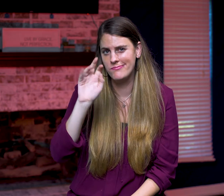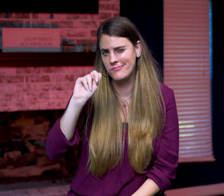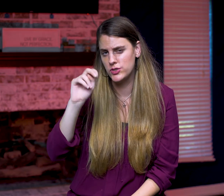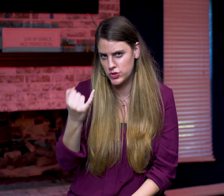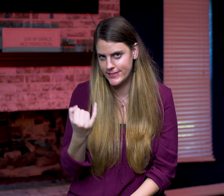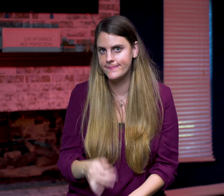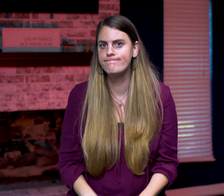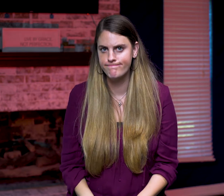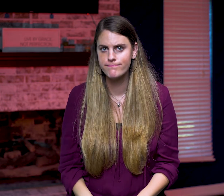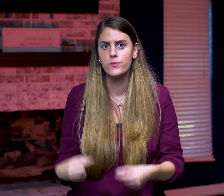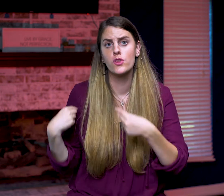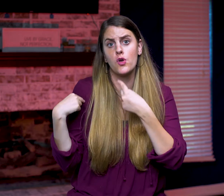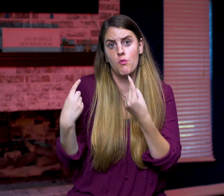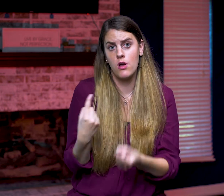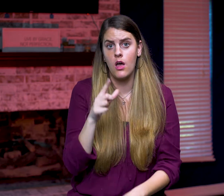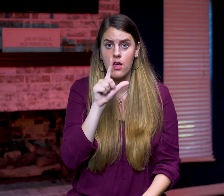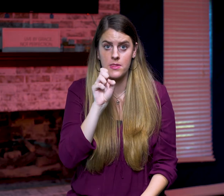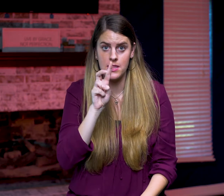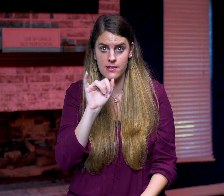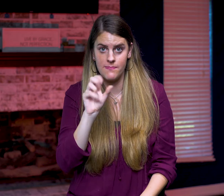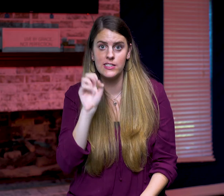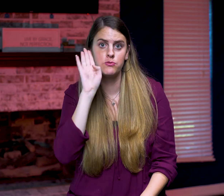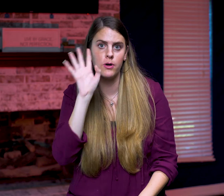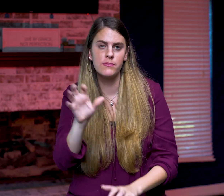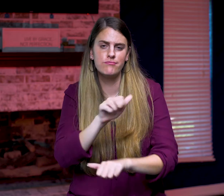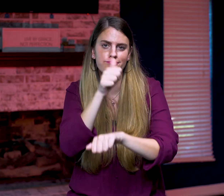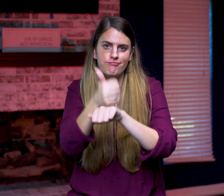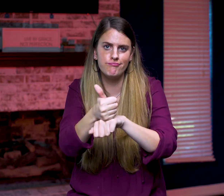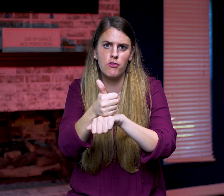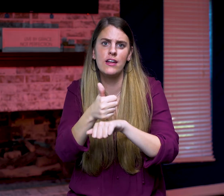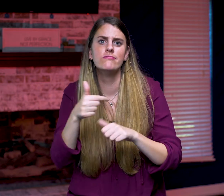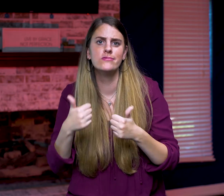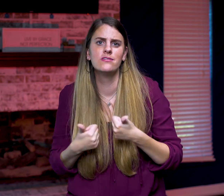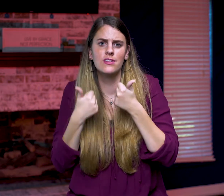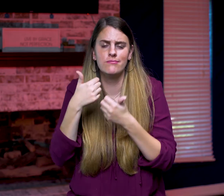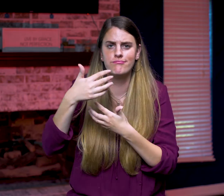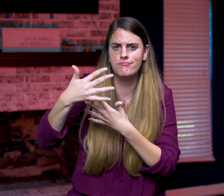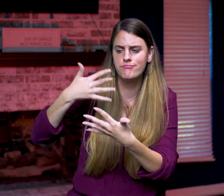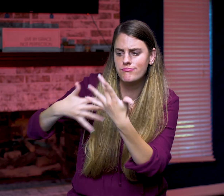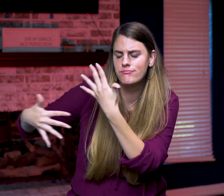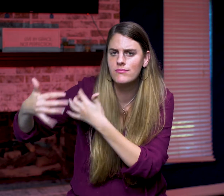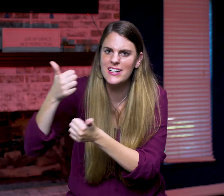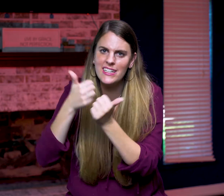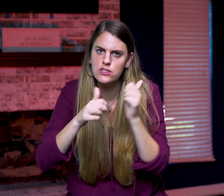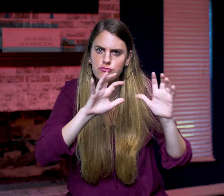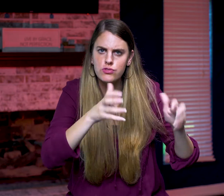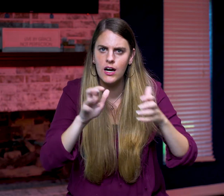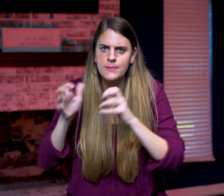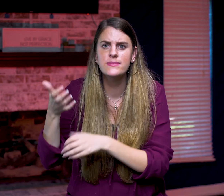While Levites will be appointed to live among each tribe,